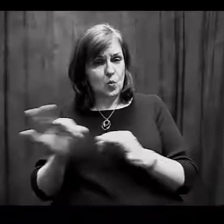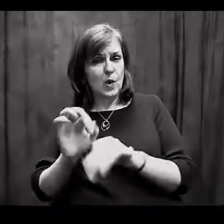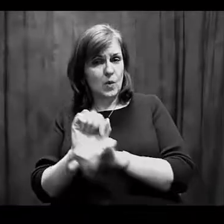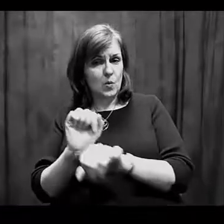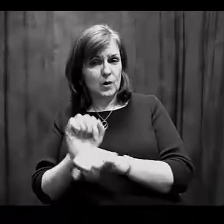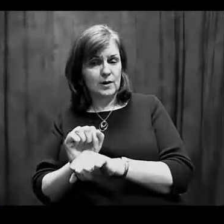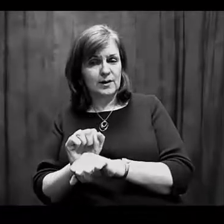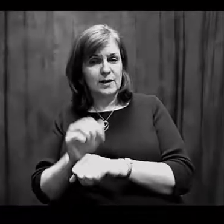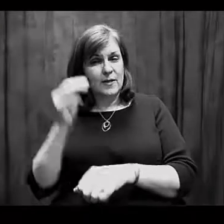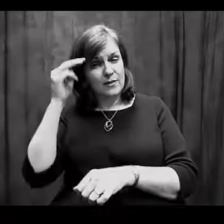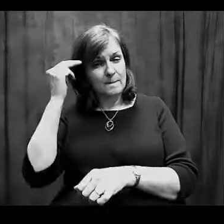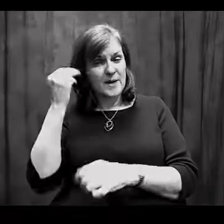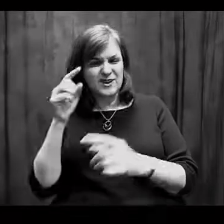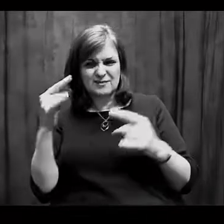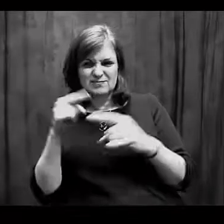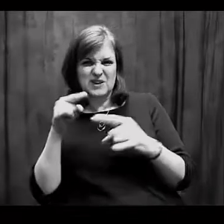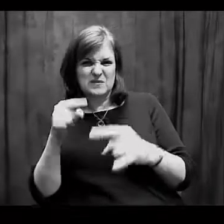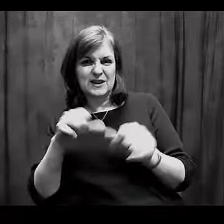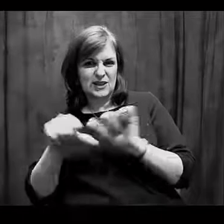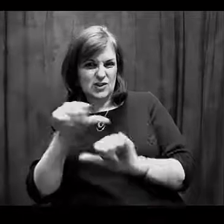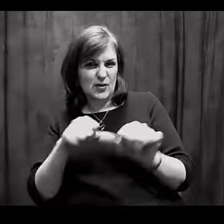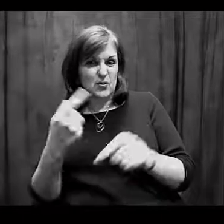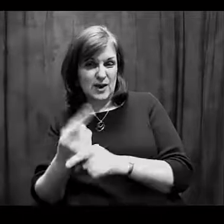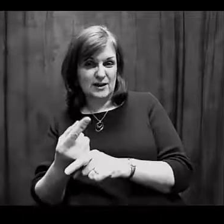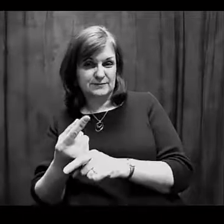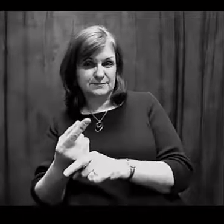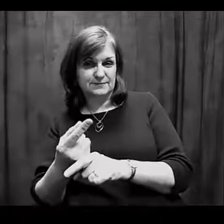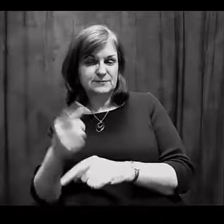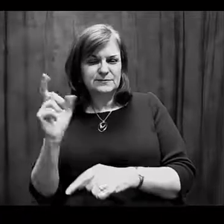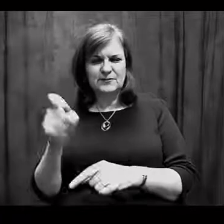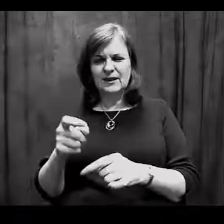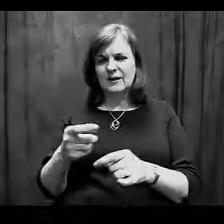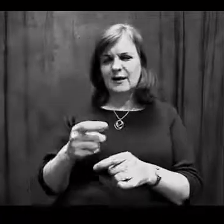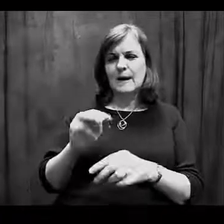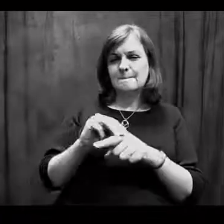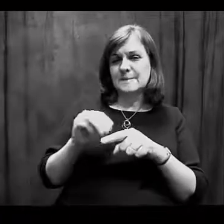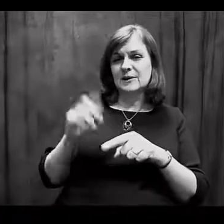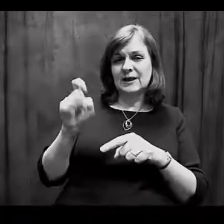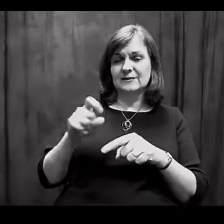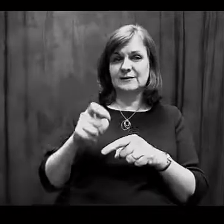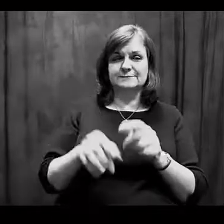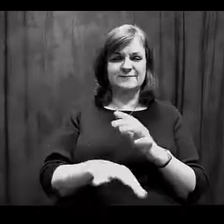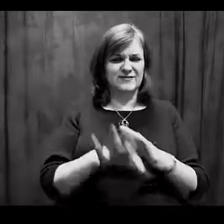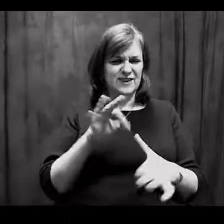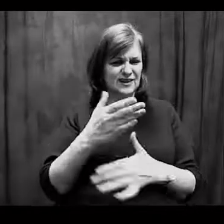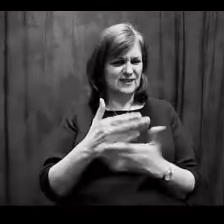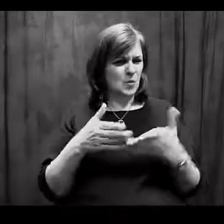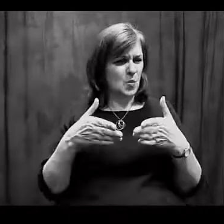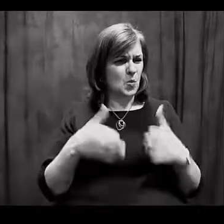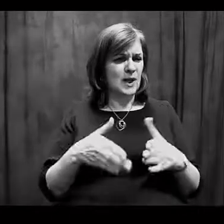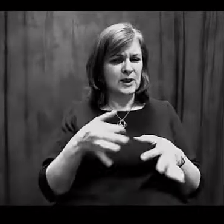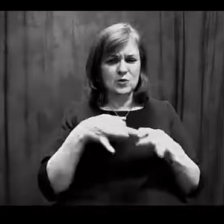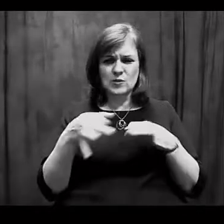has merit to it OK because even the monks make fun of one another!! right?!?! we have to find